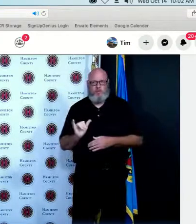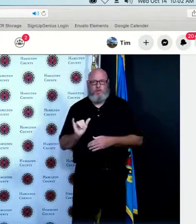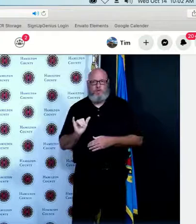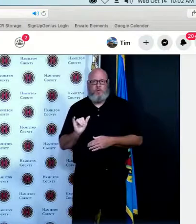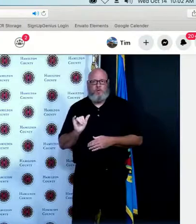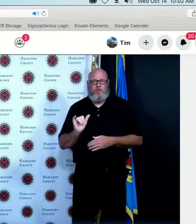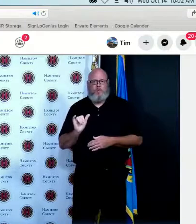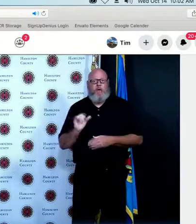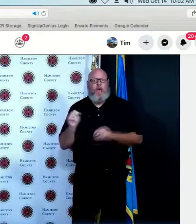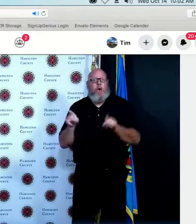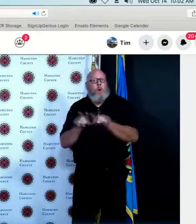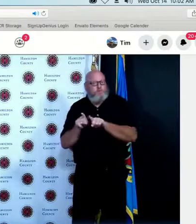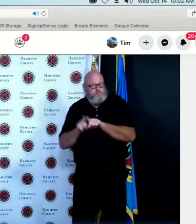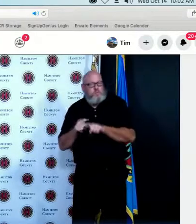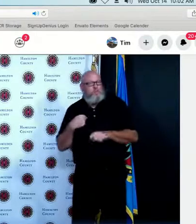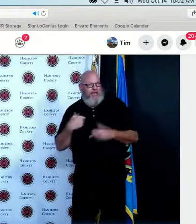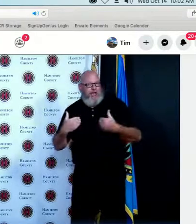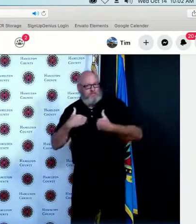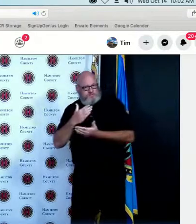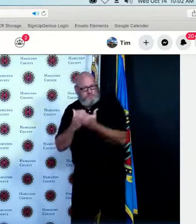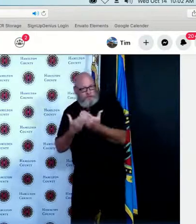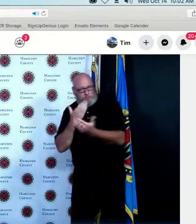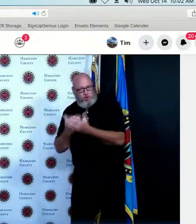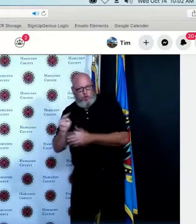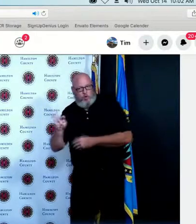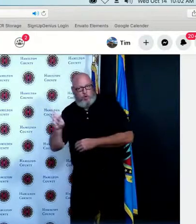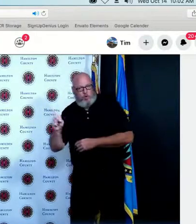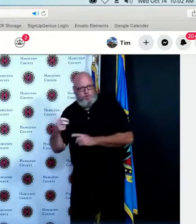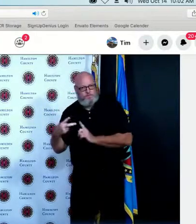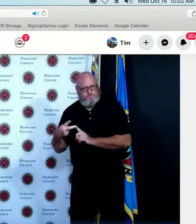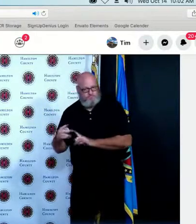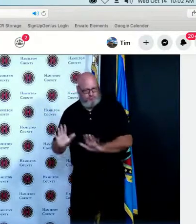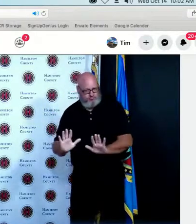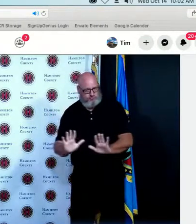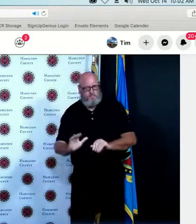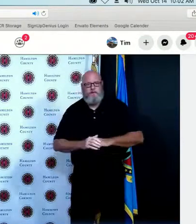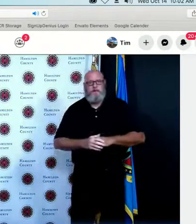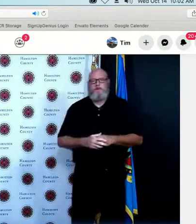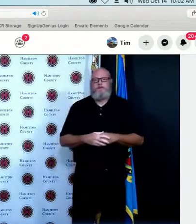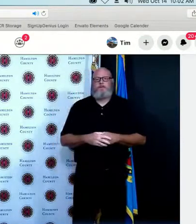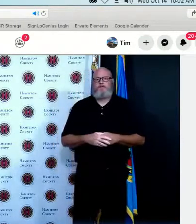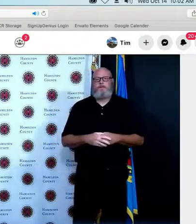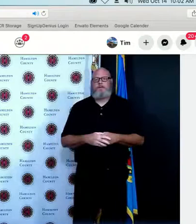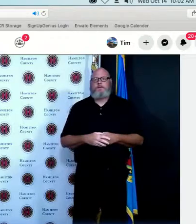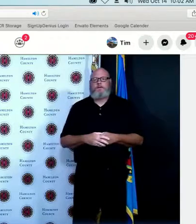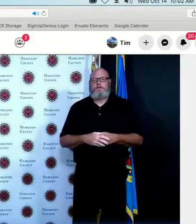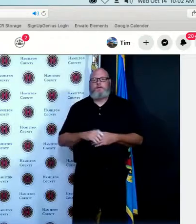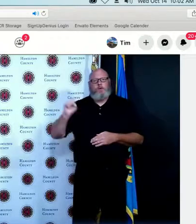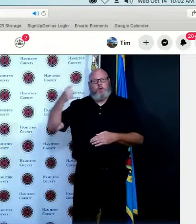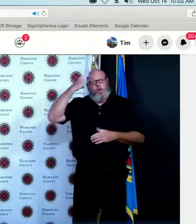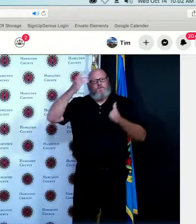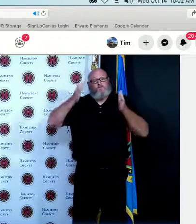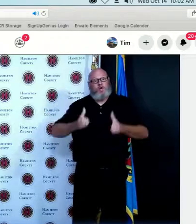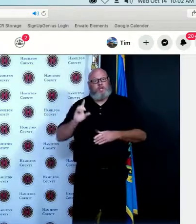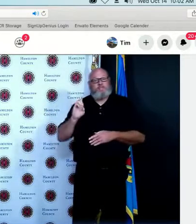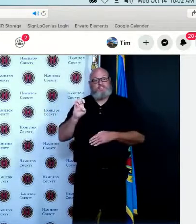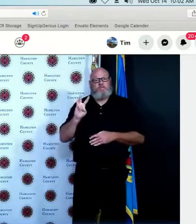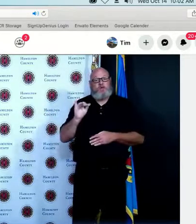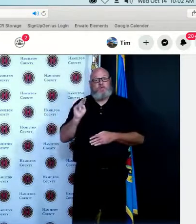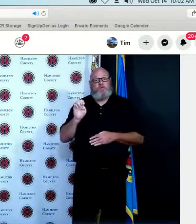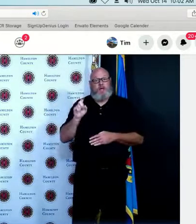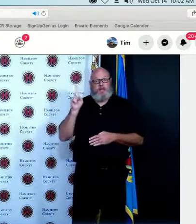are following Governor DeWine's press conferences but we have an upward trend in the state we have